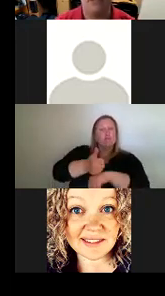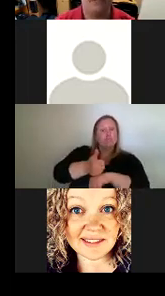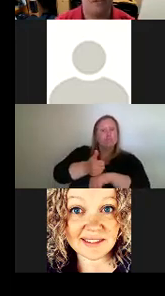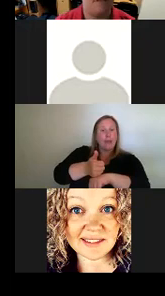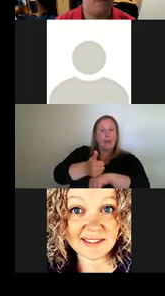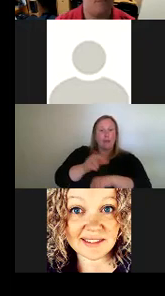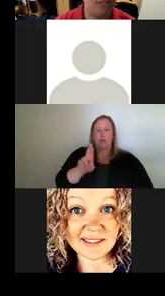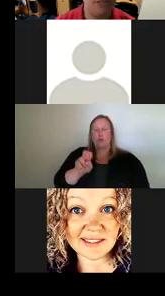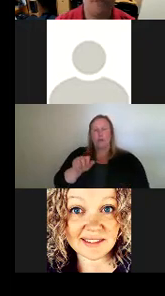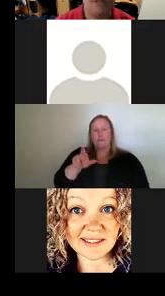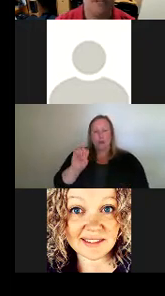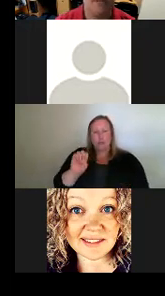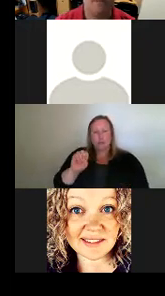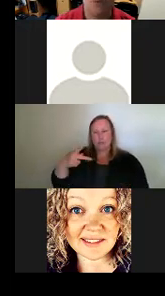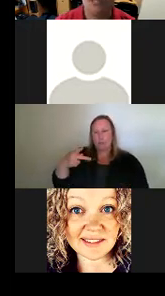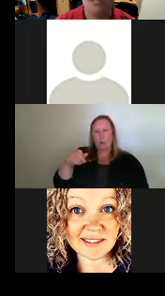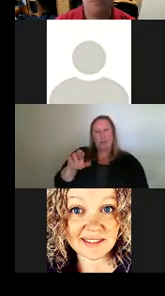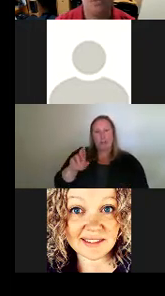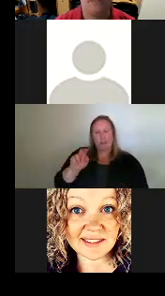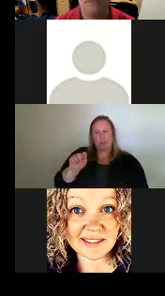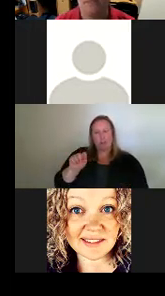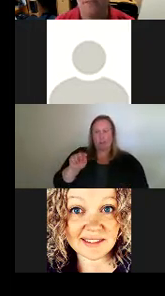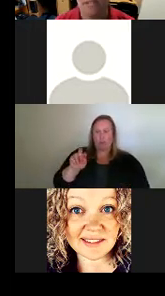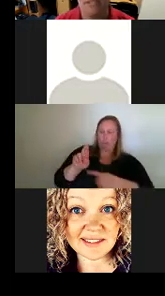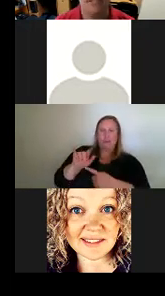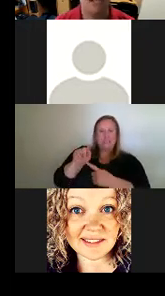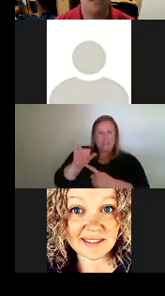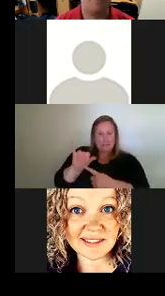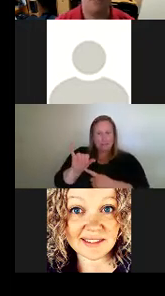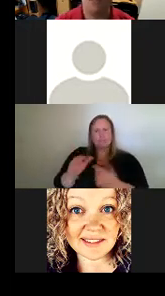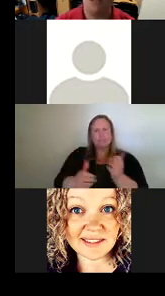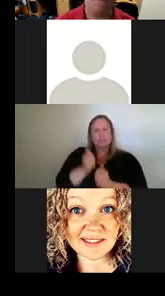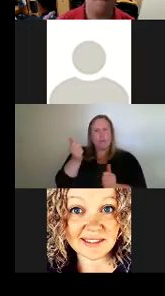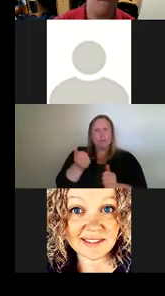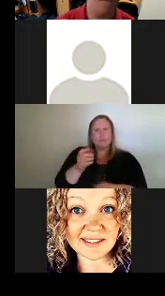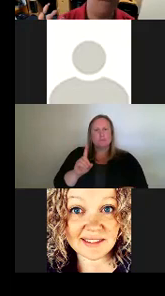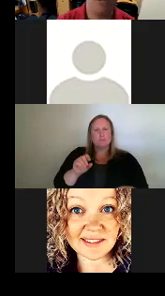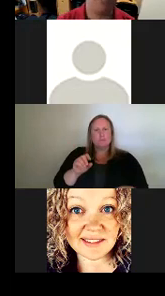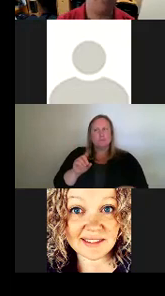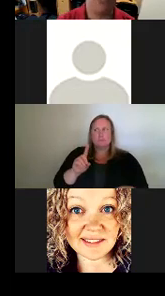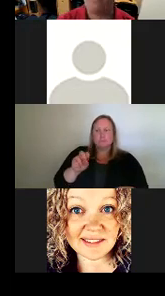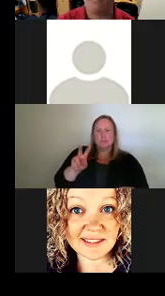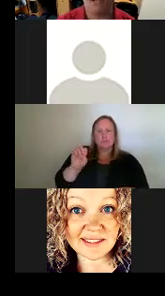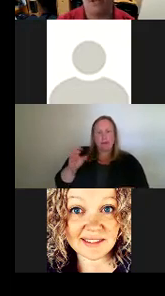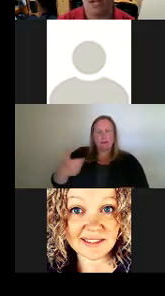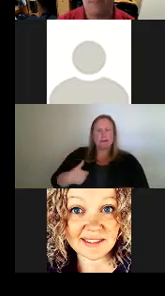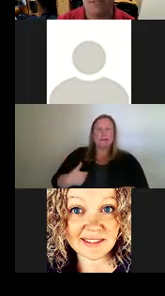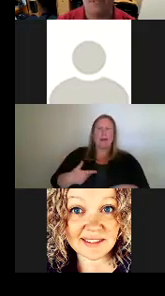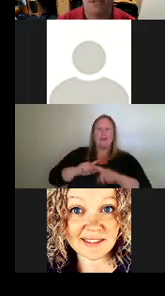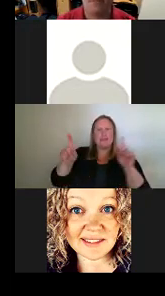THESE REALLY DO VARY. MOST OF THE DIFFERENT DEVICES HAVE VARIOUS PRESET COLOR OPTIONS.